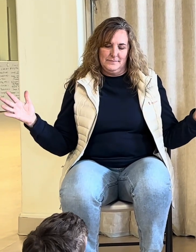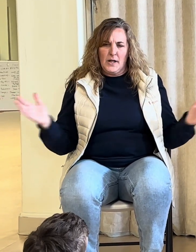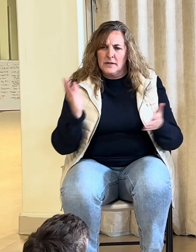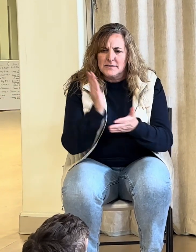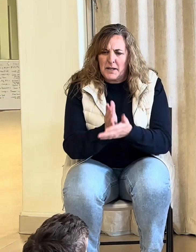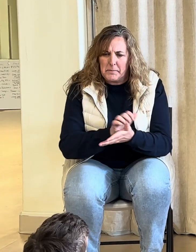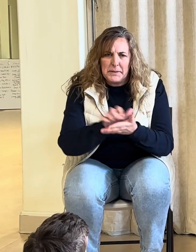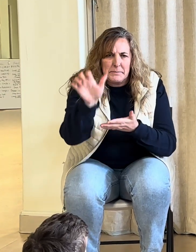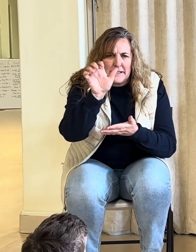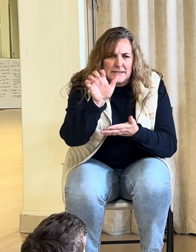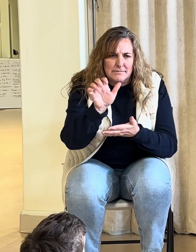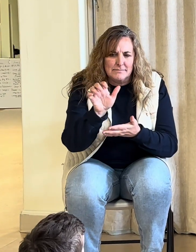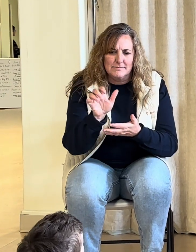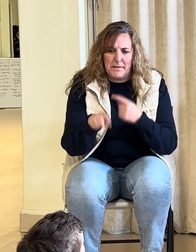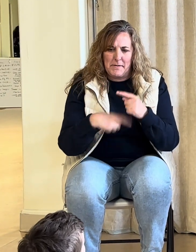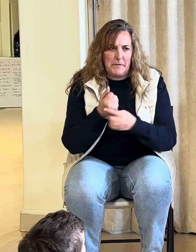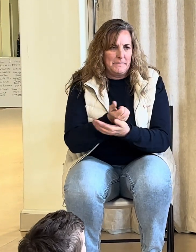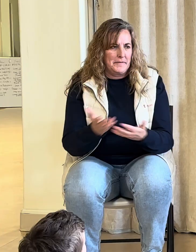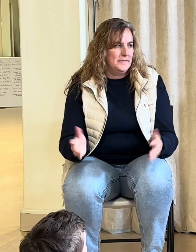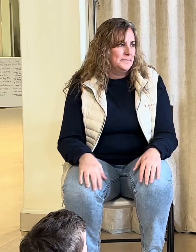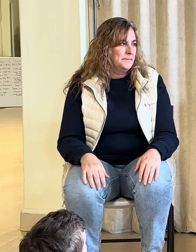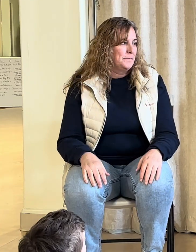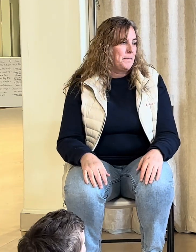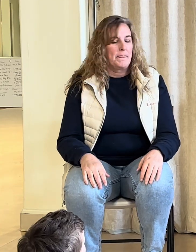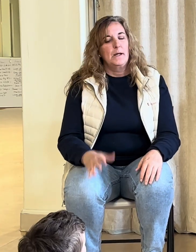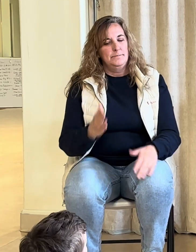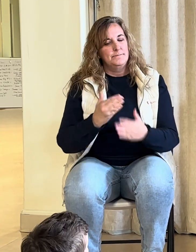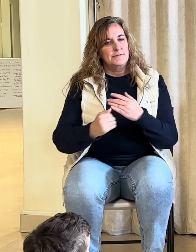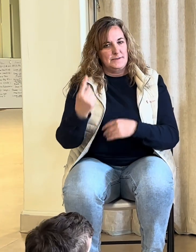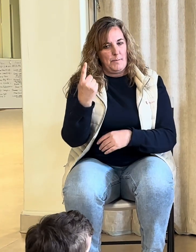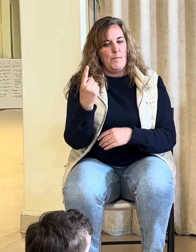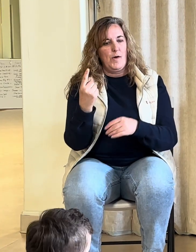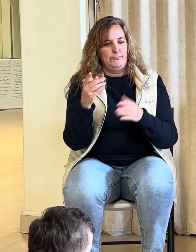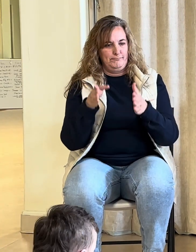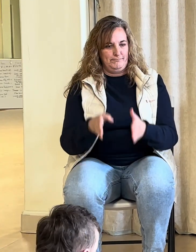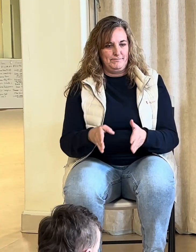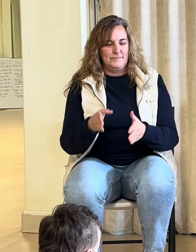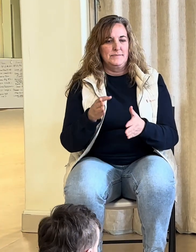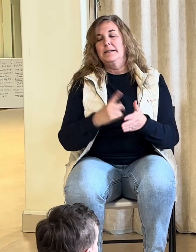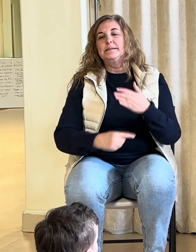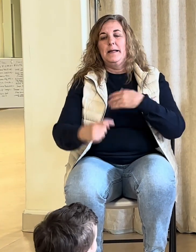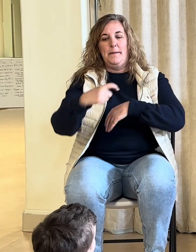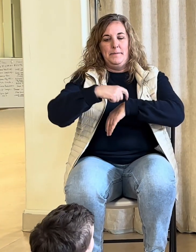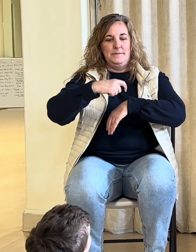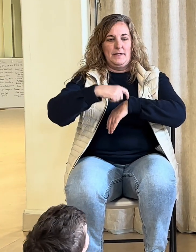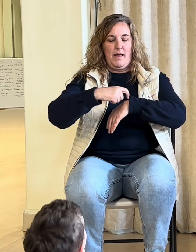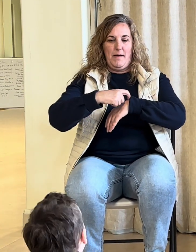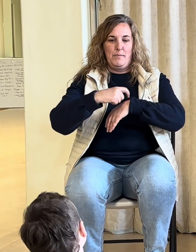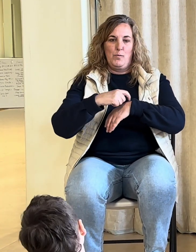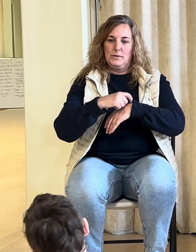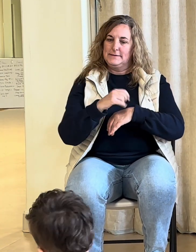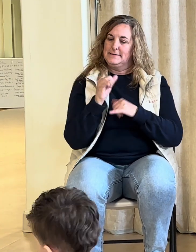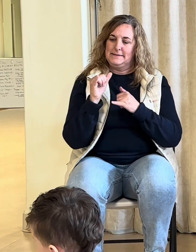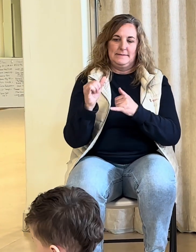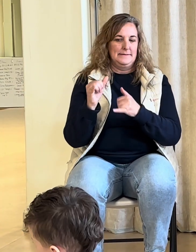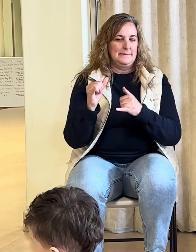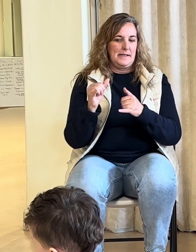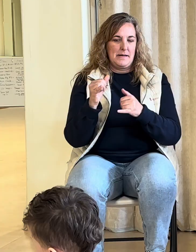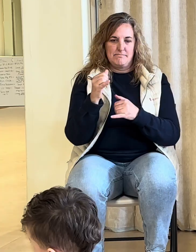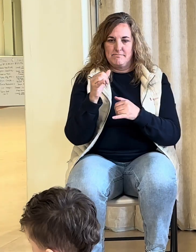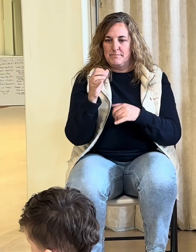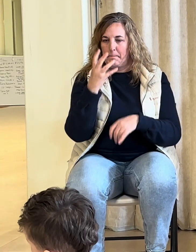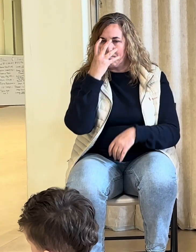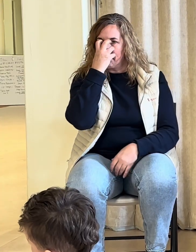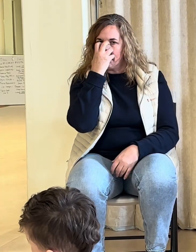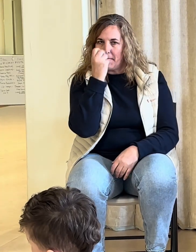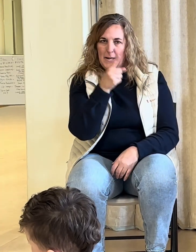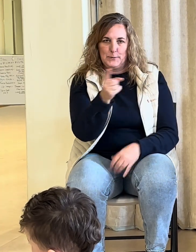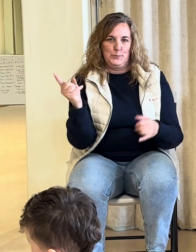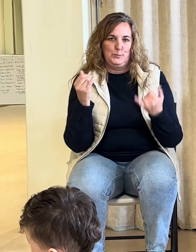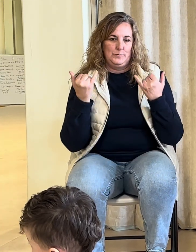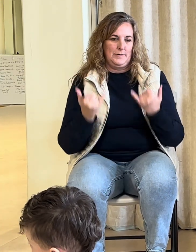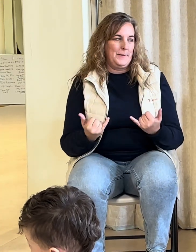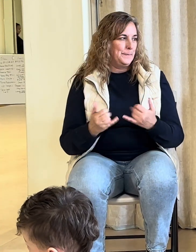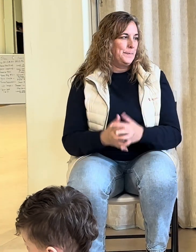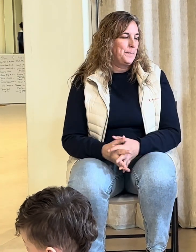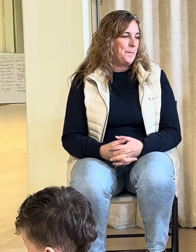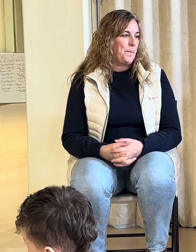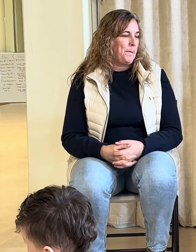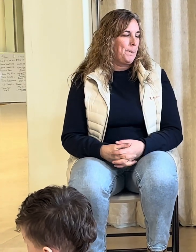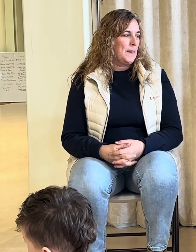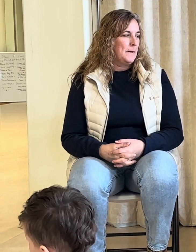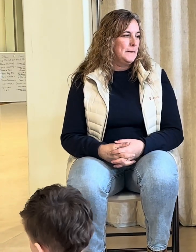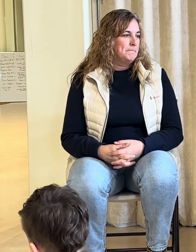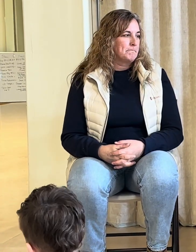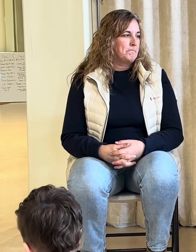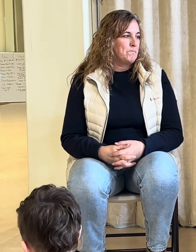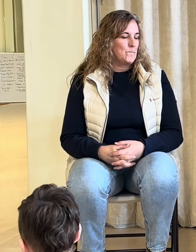mean about everything. Somebody, somewhere, at some point, was just as mad as you are now." What do you